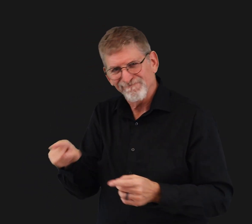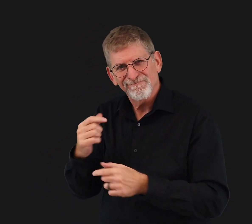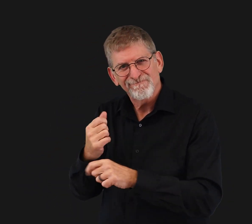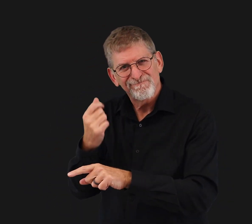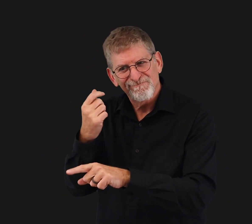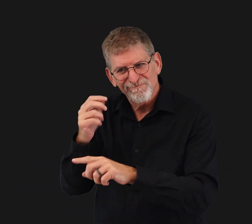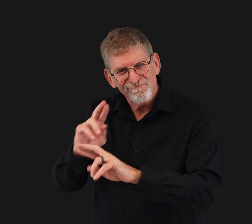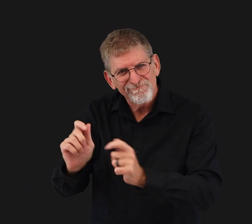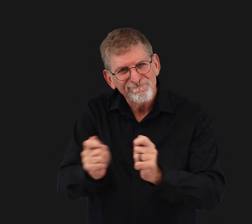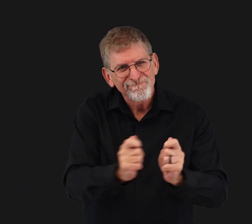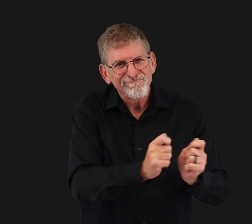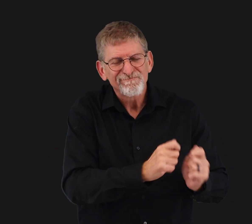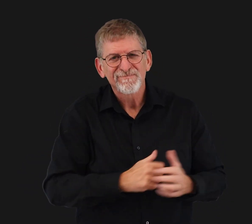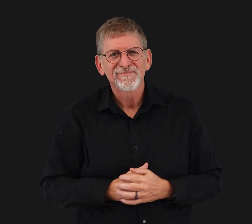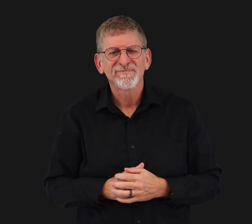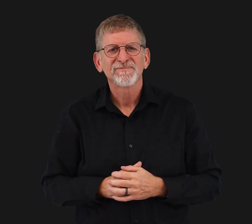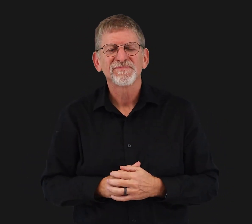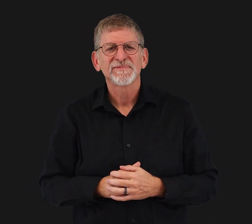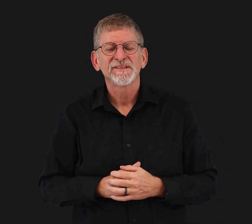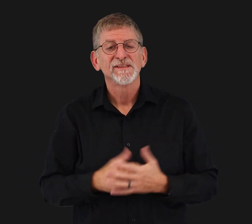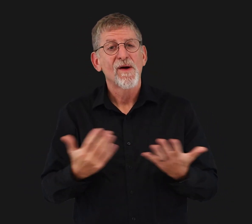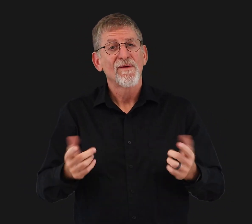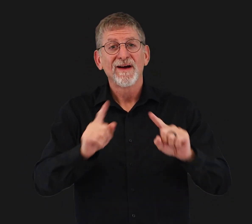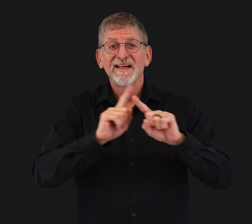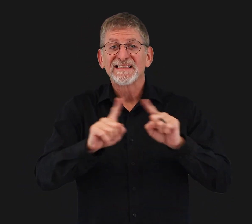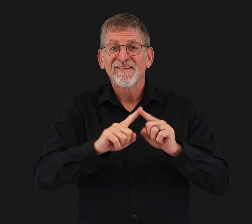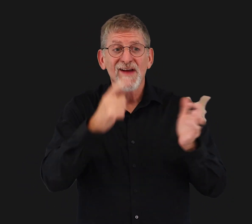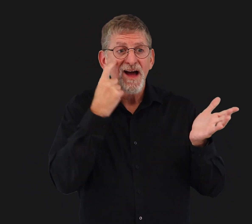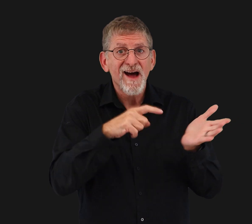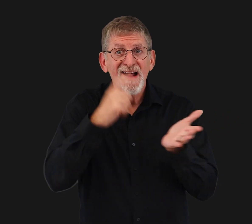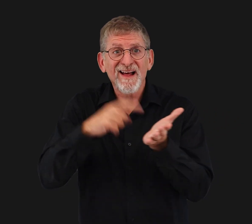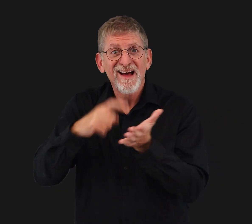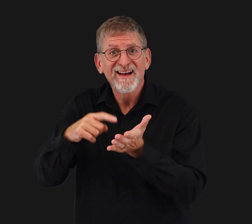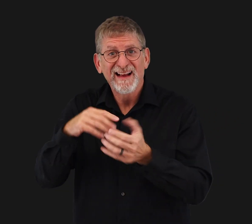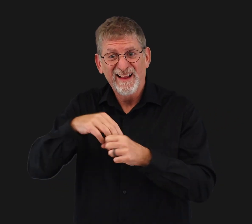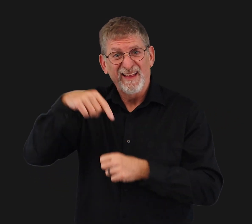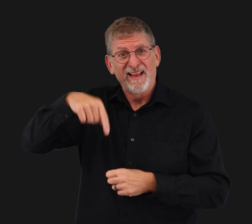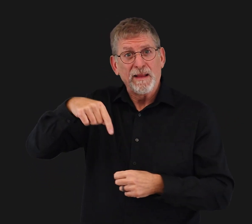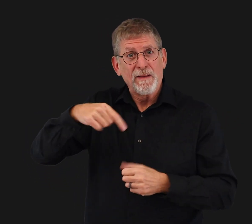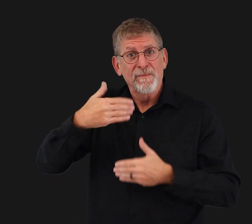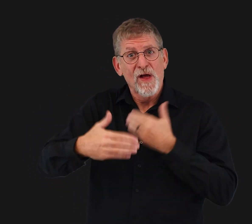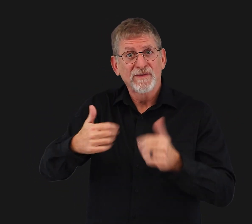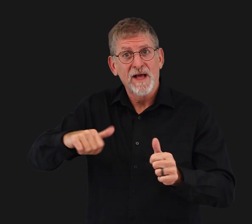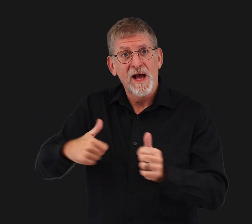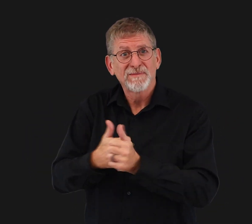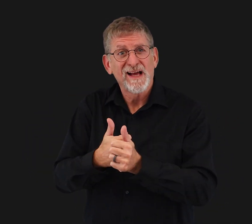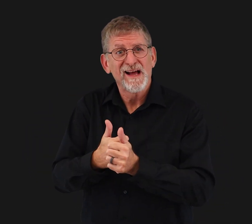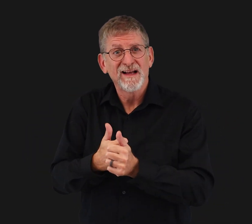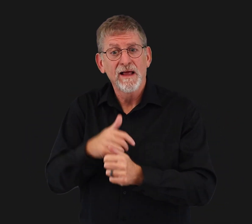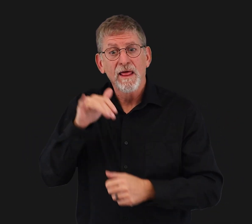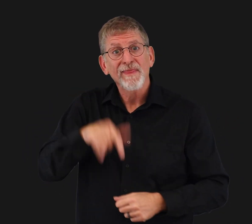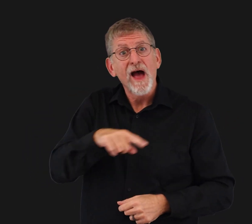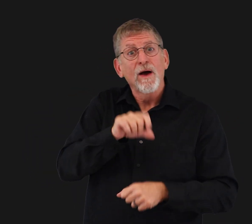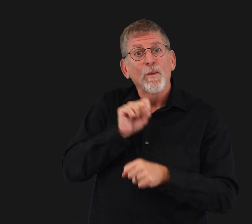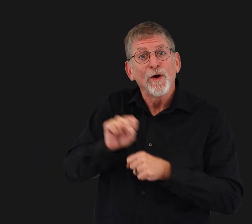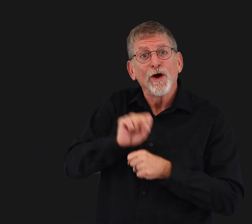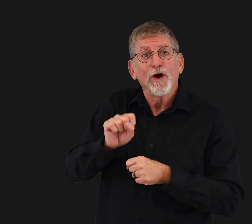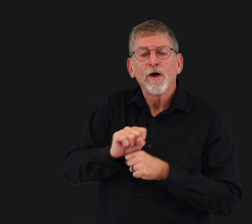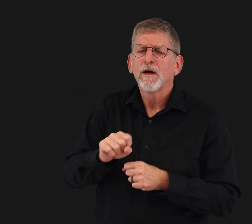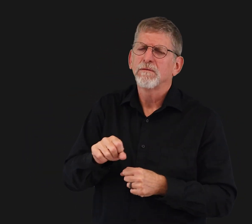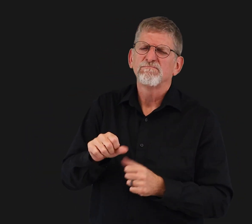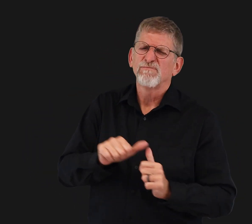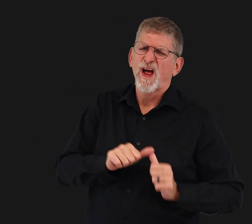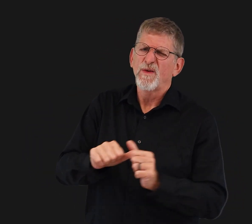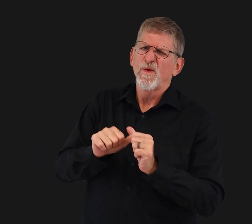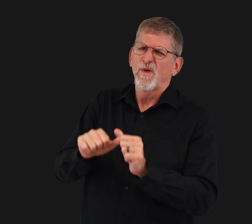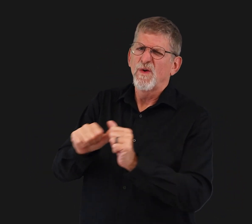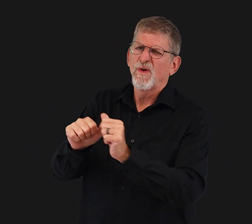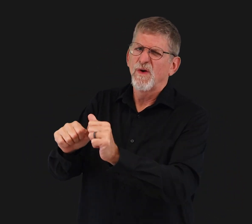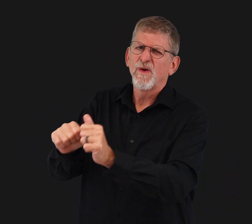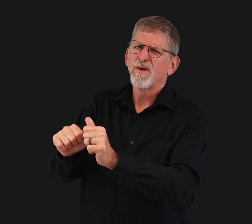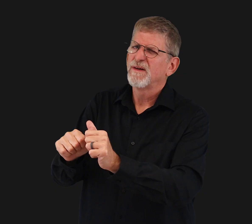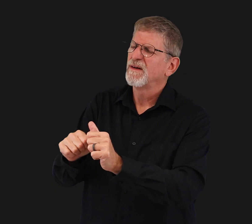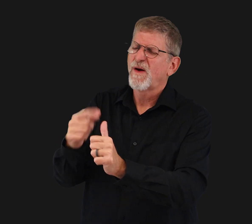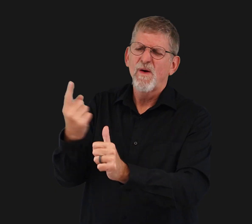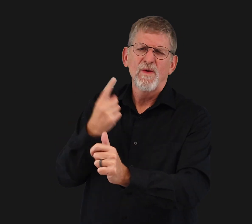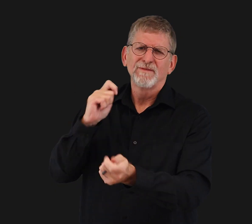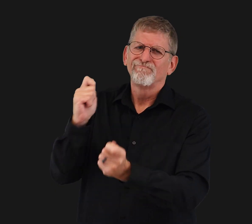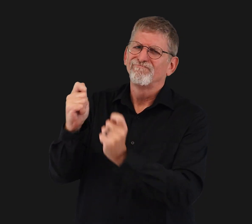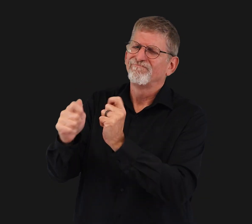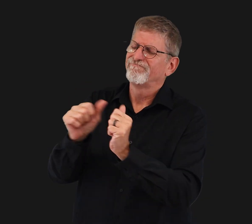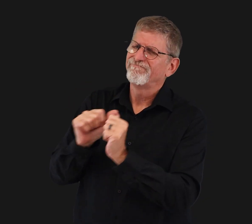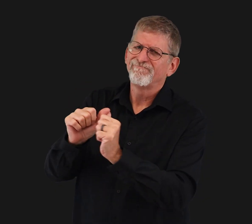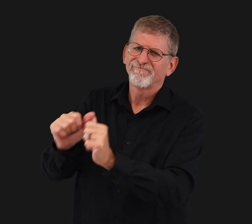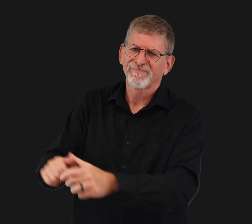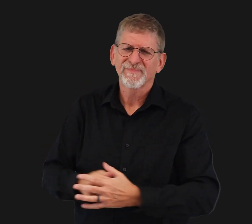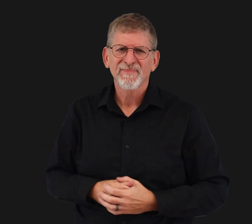With the highlights featured in this progress update, this work is ongoing and ever evolving.